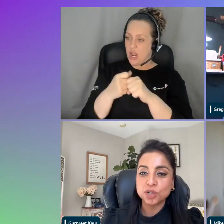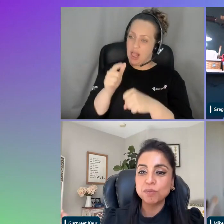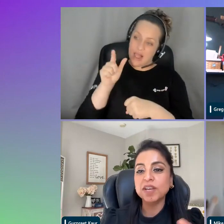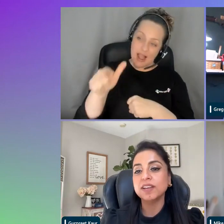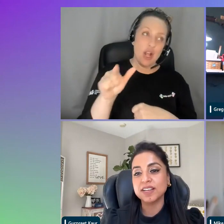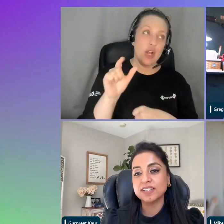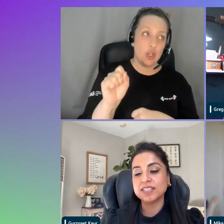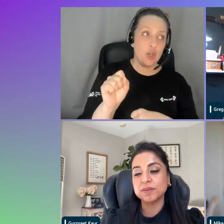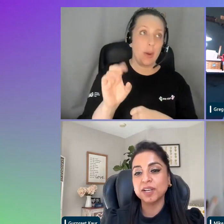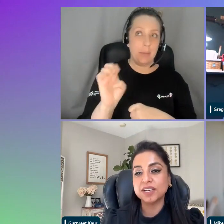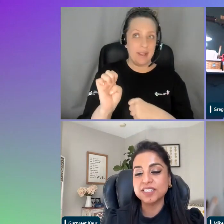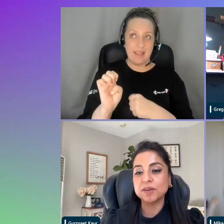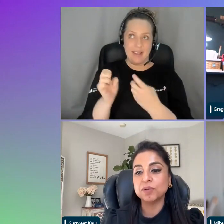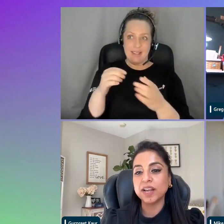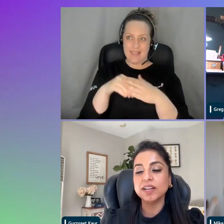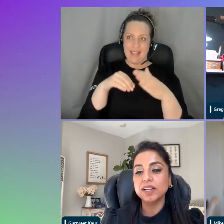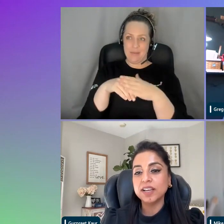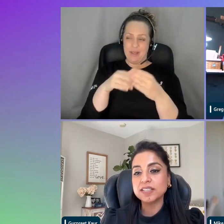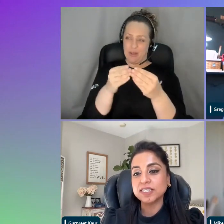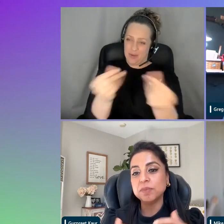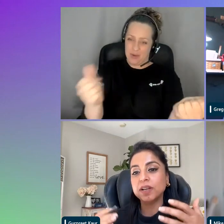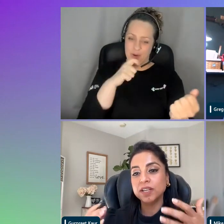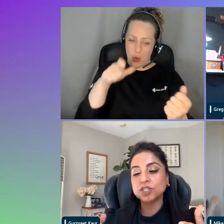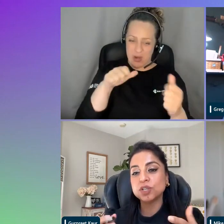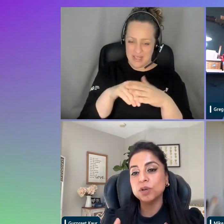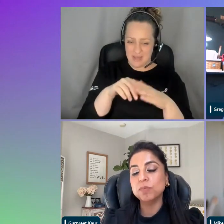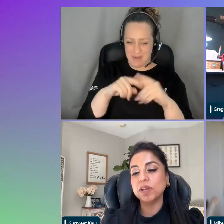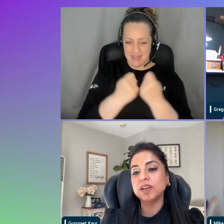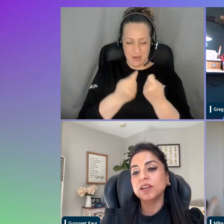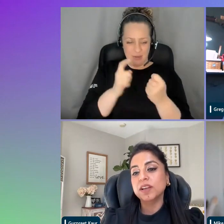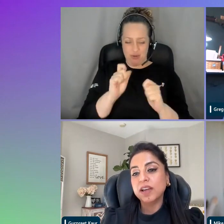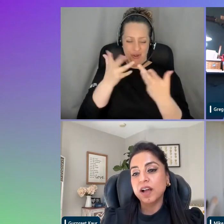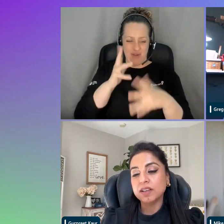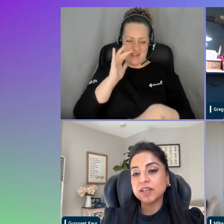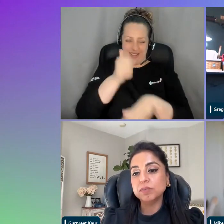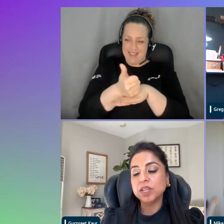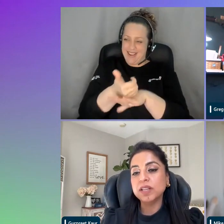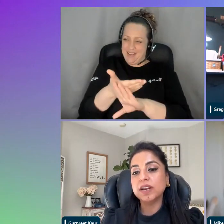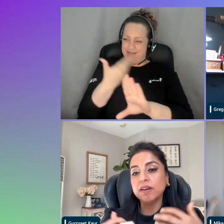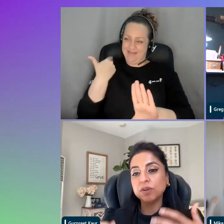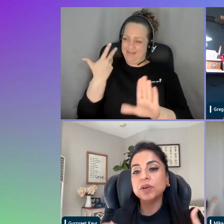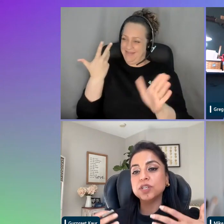Go ahead. Um you know, I say accessibility is not everyone's job. >> And the ideal state, which, I